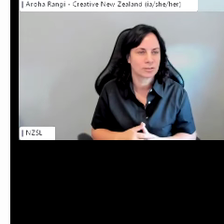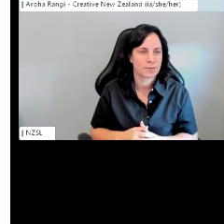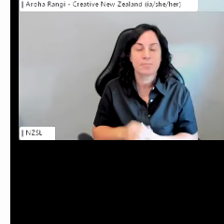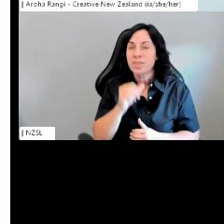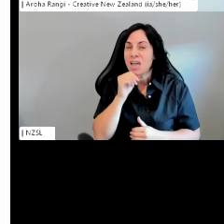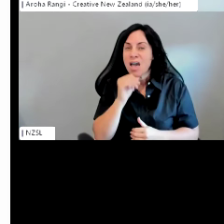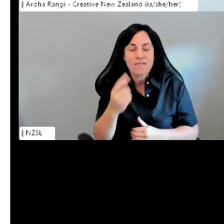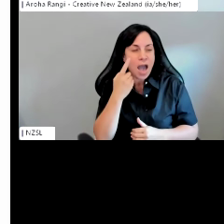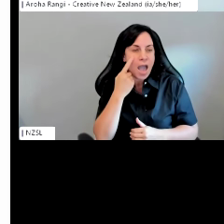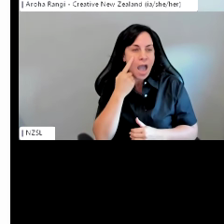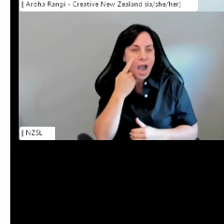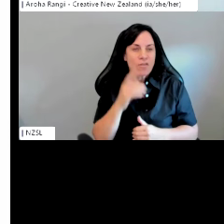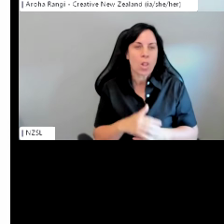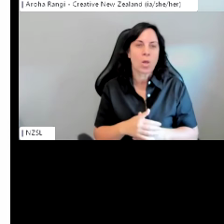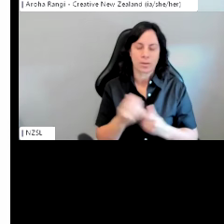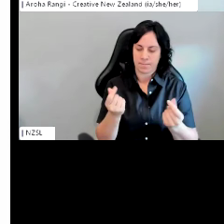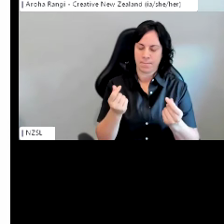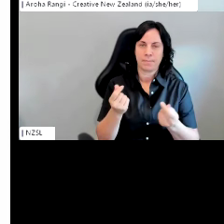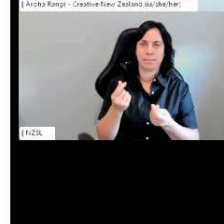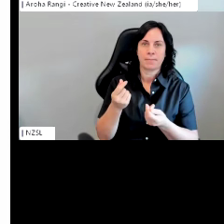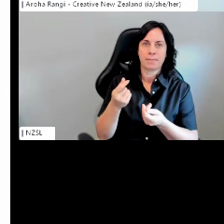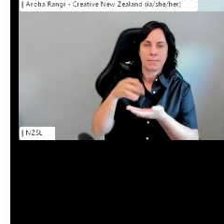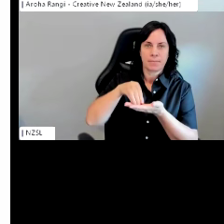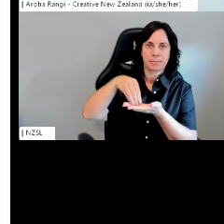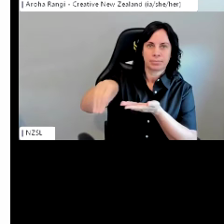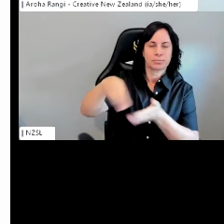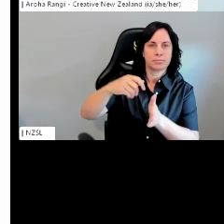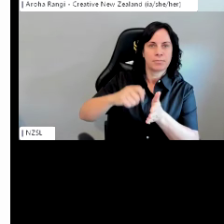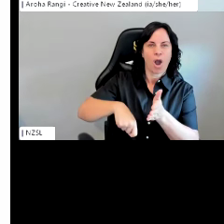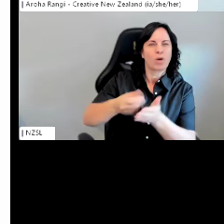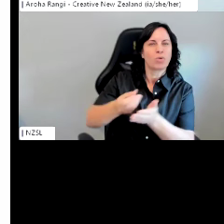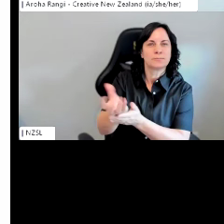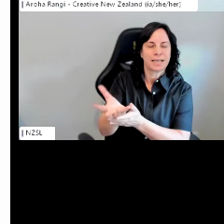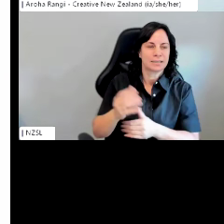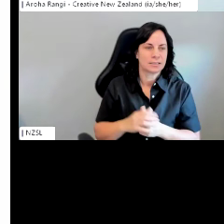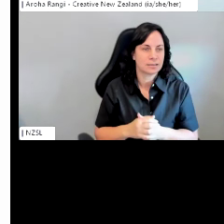you're looking at things like um spend personally spent on arts and culture in the last four weeks